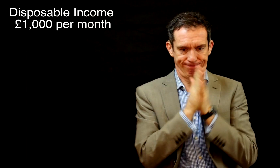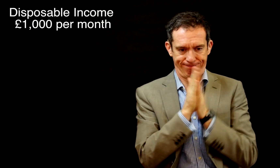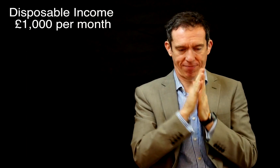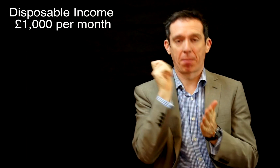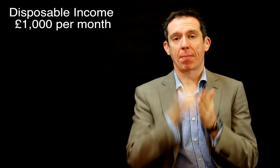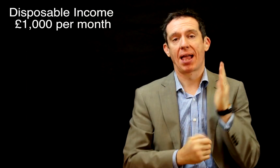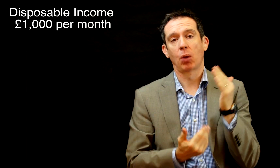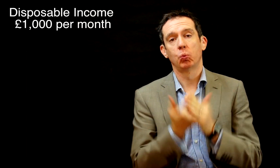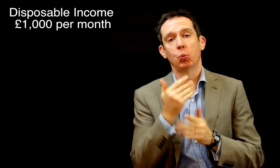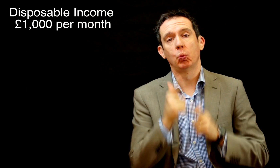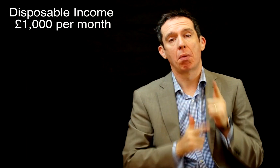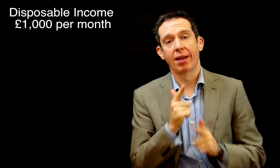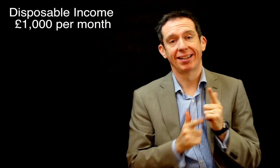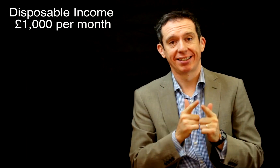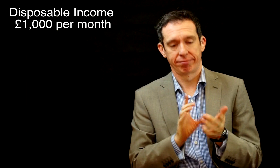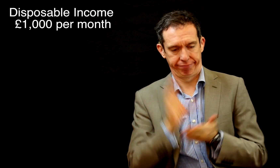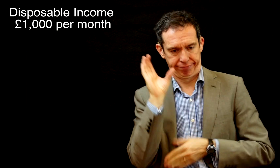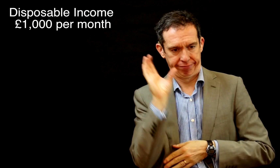Then you buy a new bike